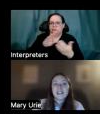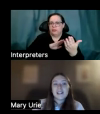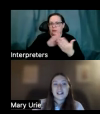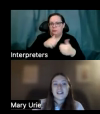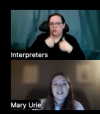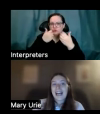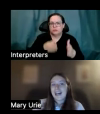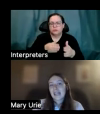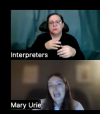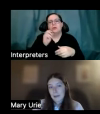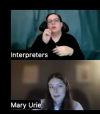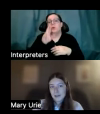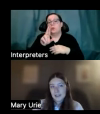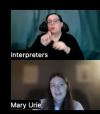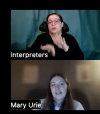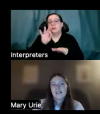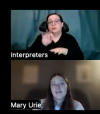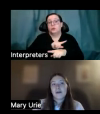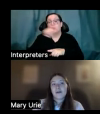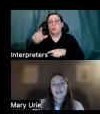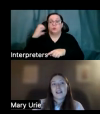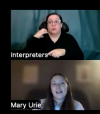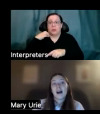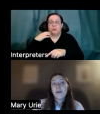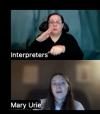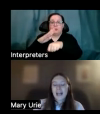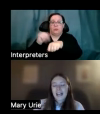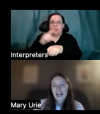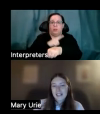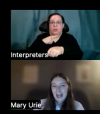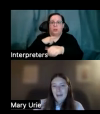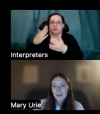legislators at the Capitol. If you want to be up at the Capitol